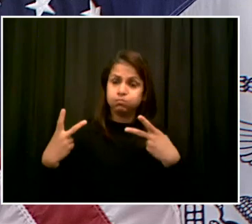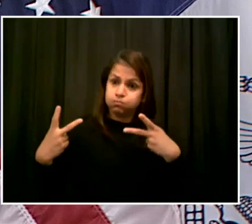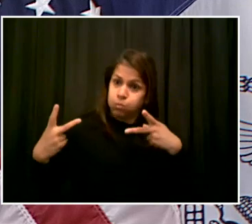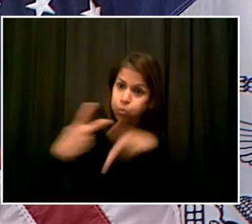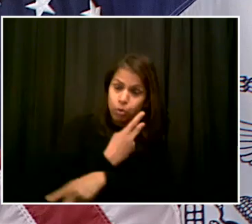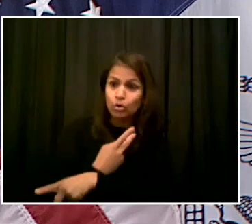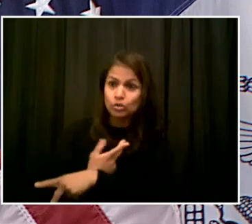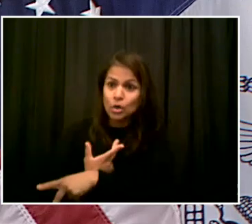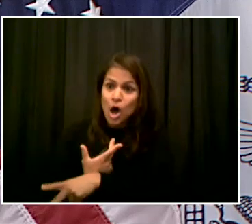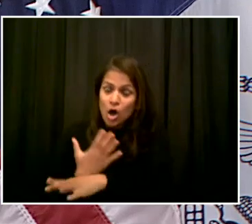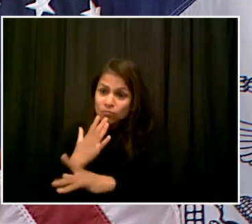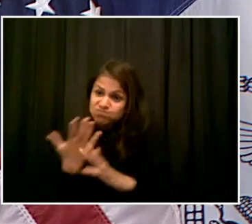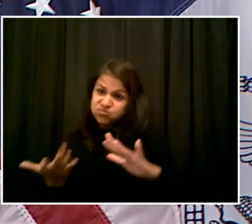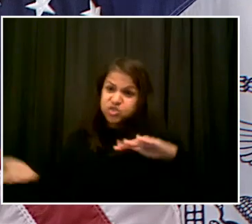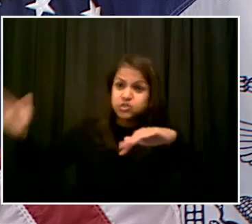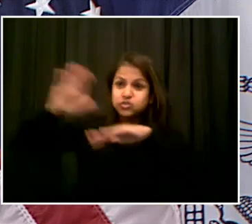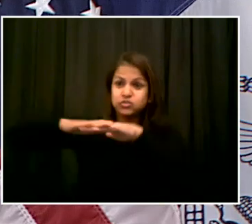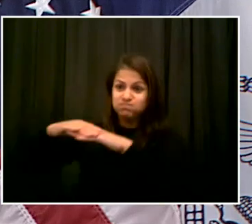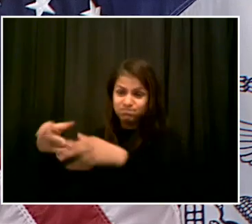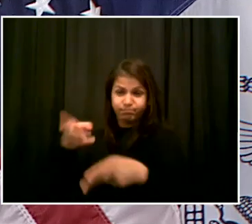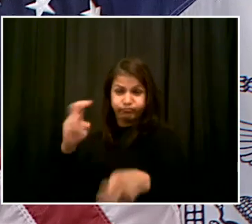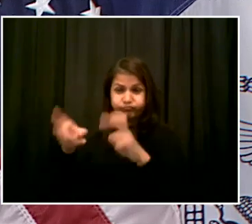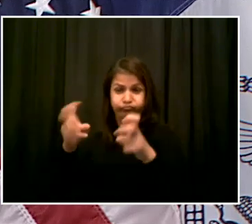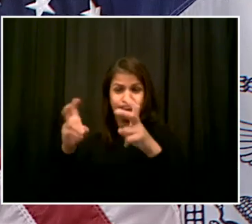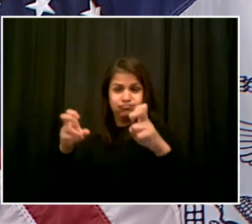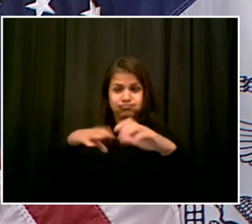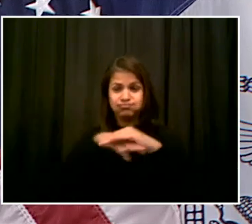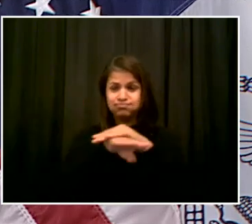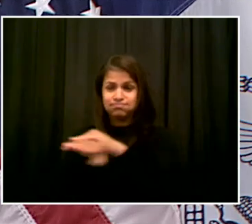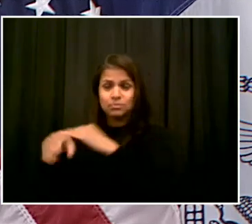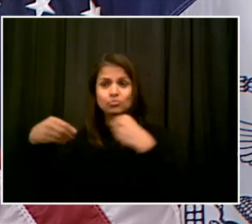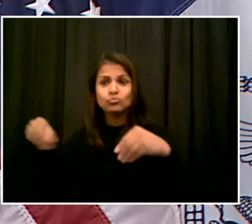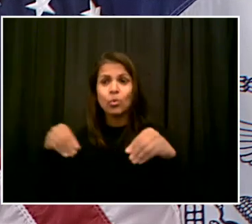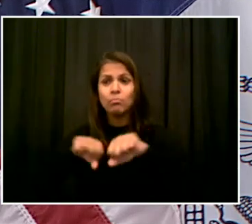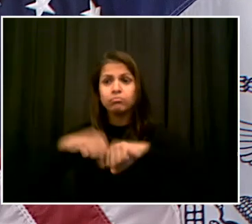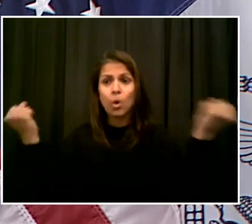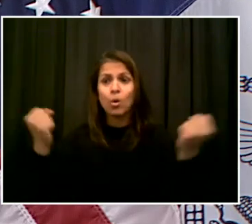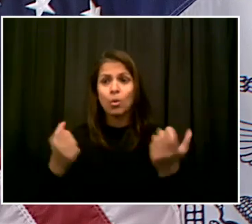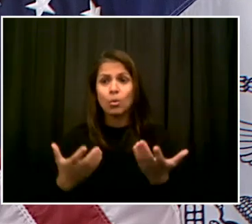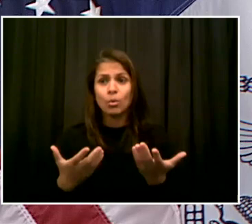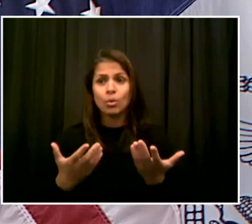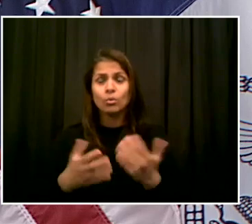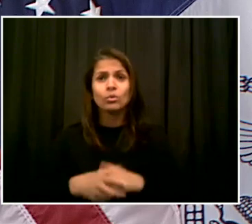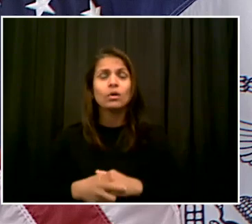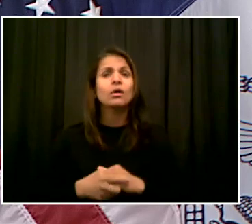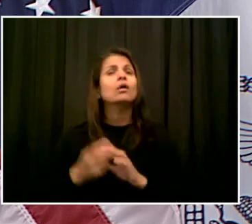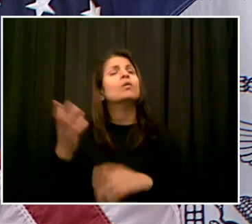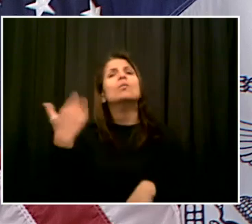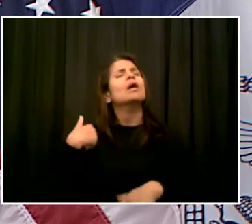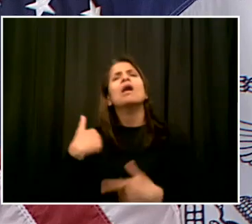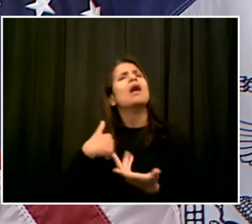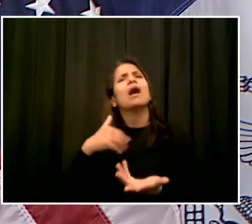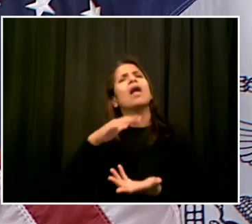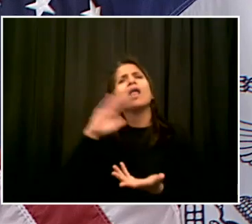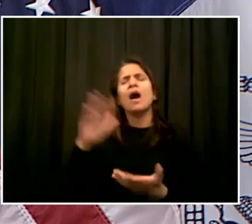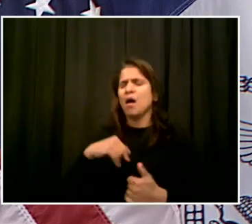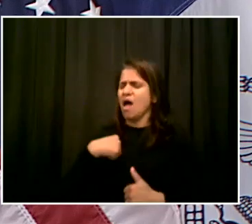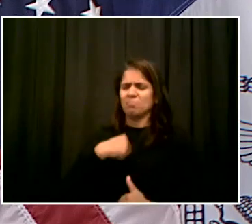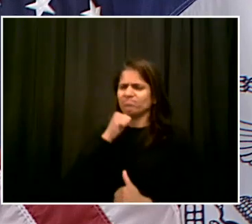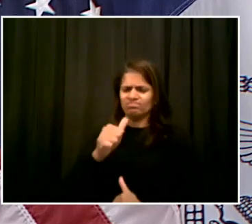MORE RANDOM, BUT IT IS NEVER,